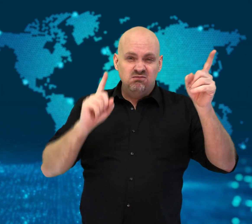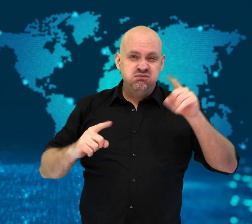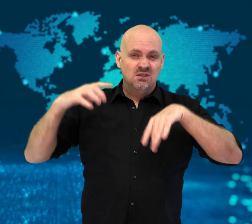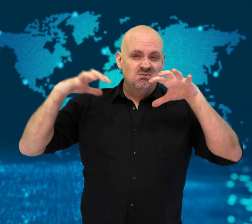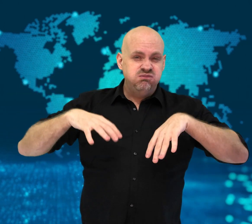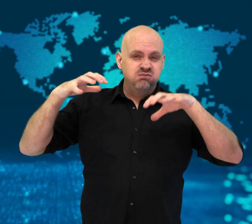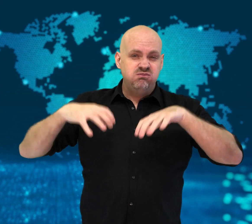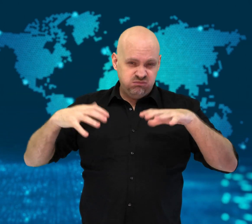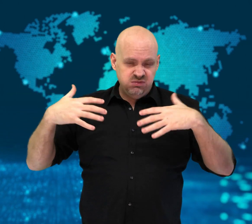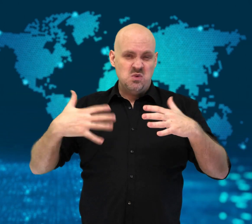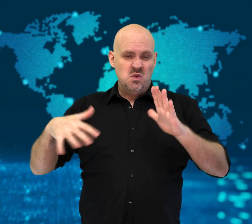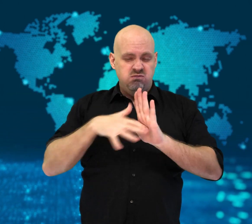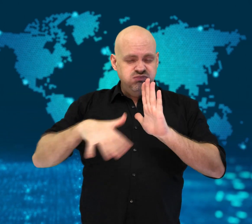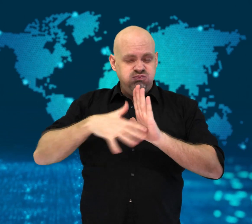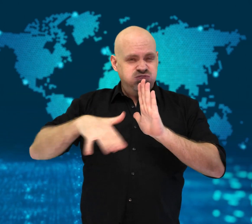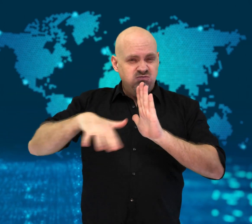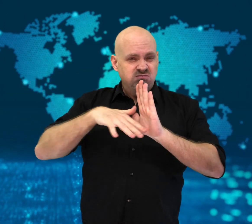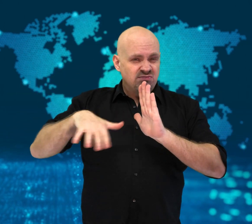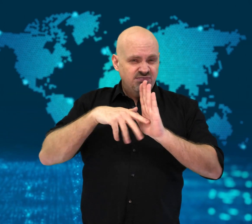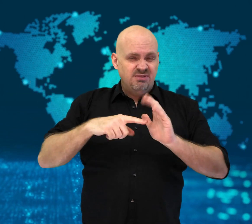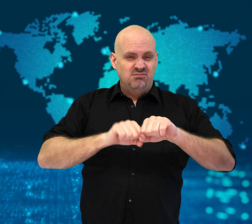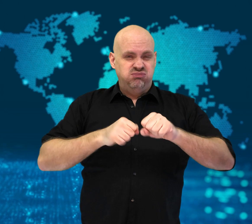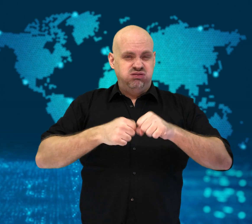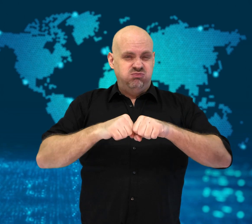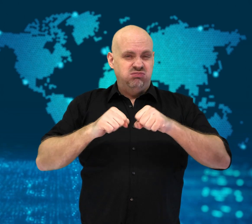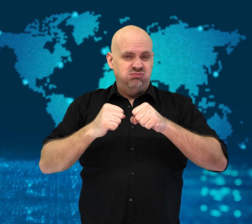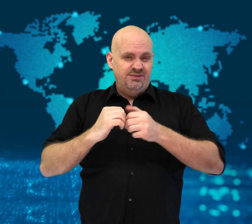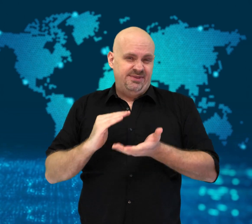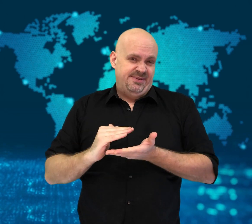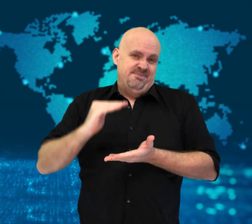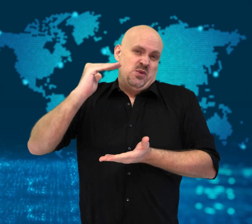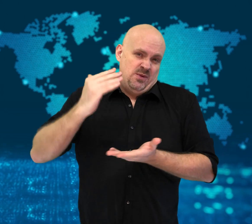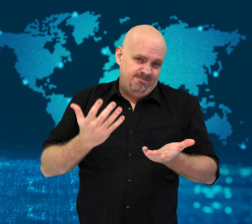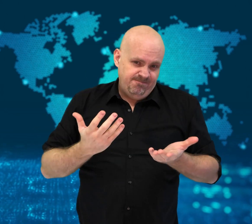sea storms in the last few years.